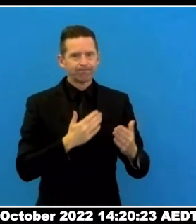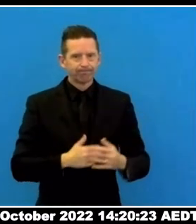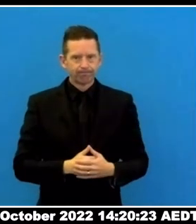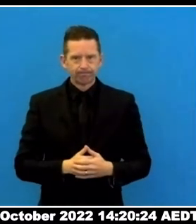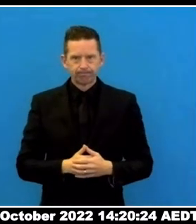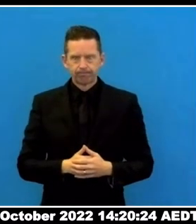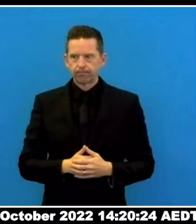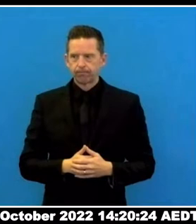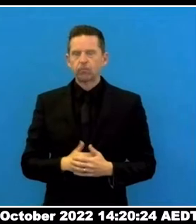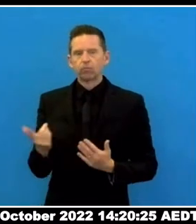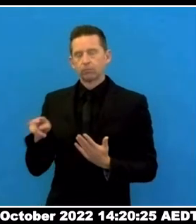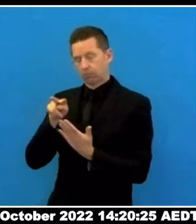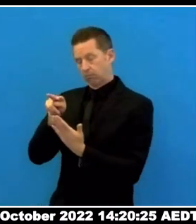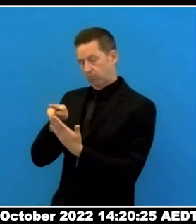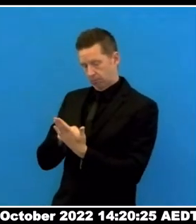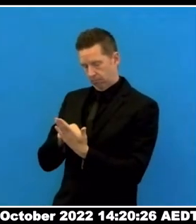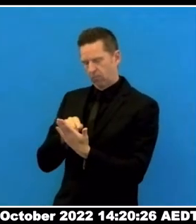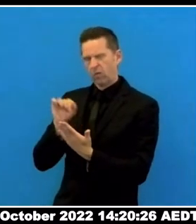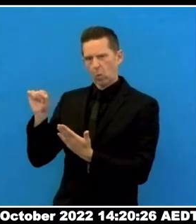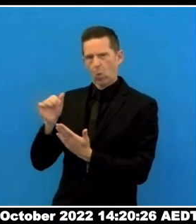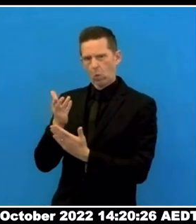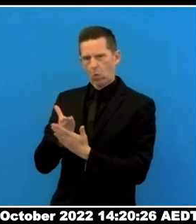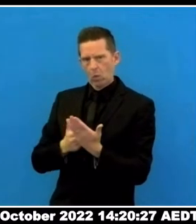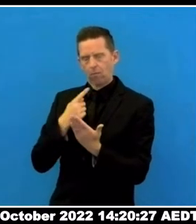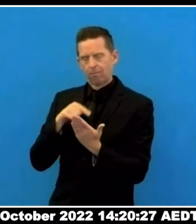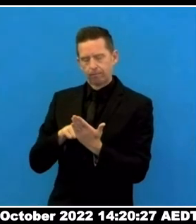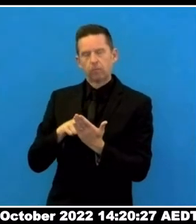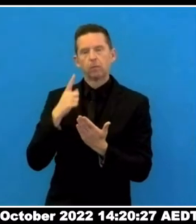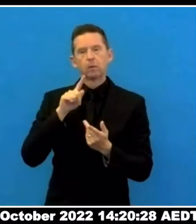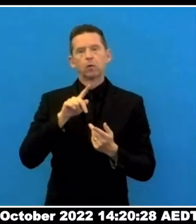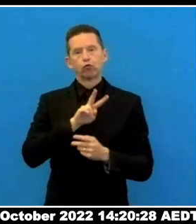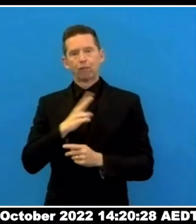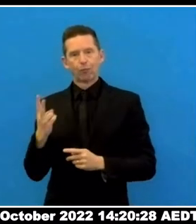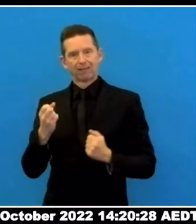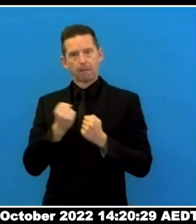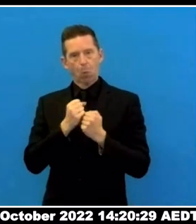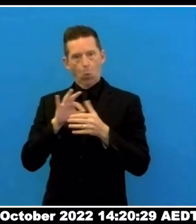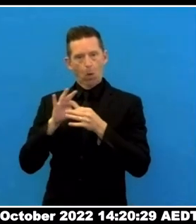"I then changed to a support coordinator who is based in Melbourne.